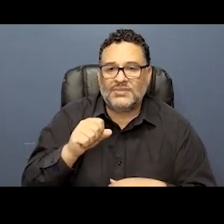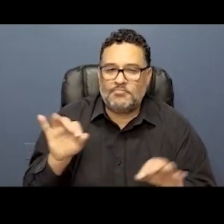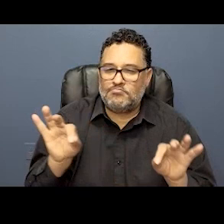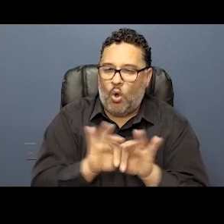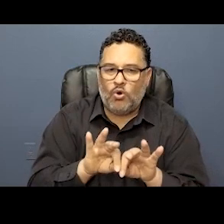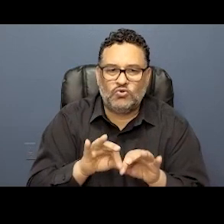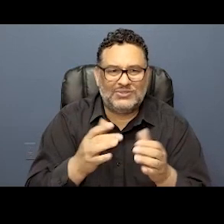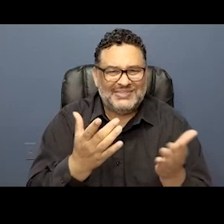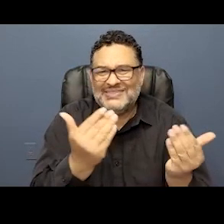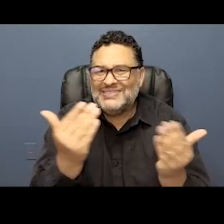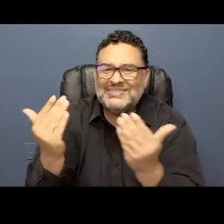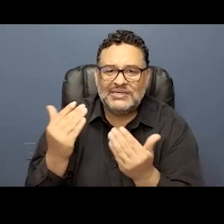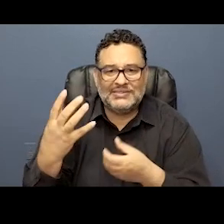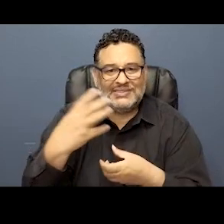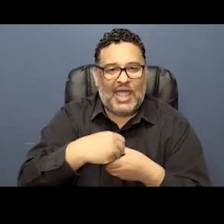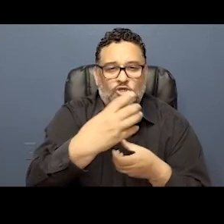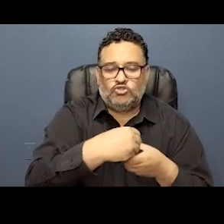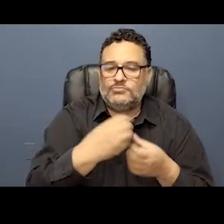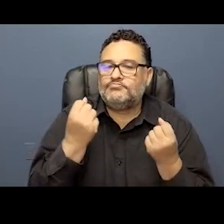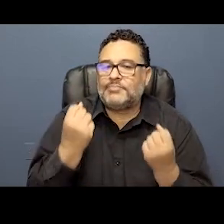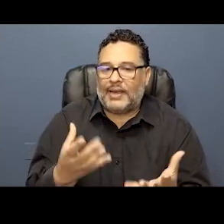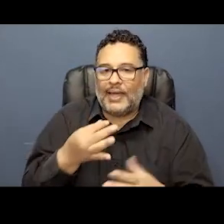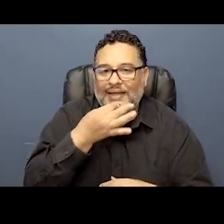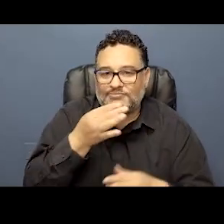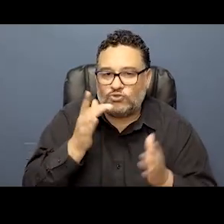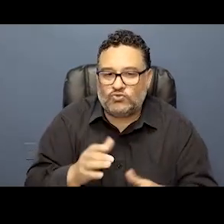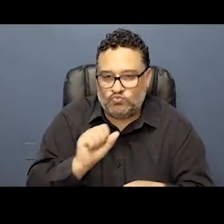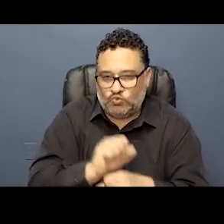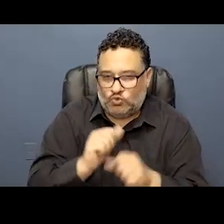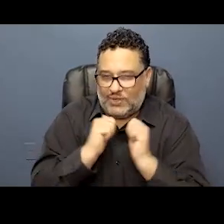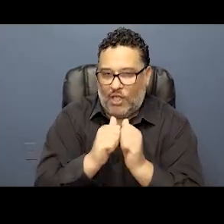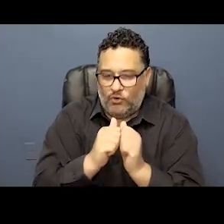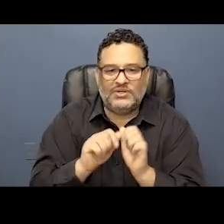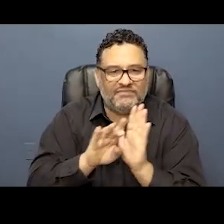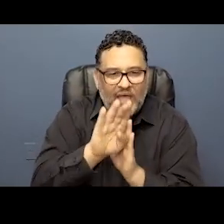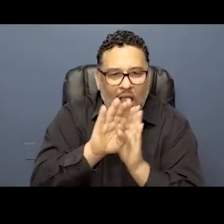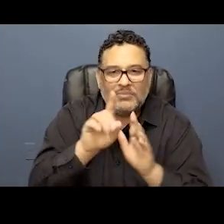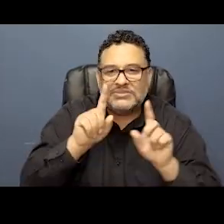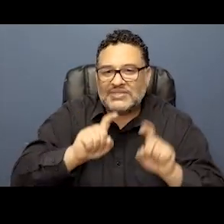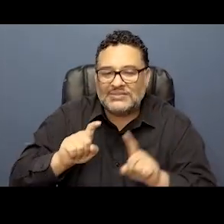[Dr. Smith] Engage multiple experts to work together to develop, test, and refine the training.